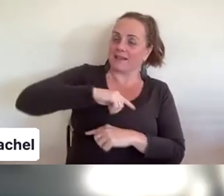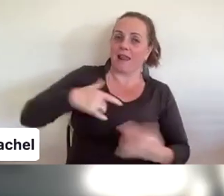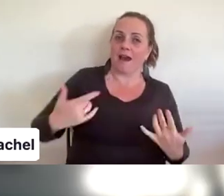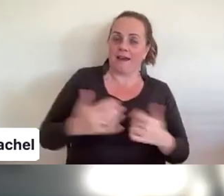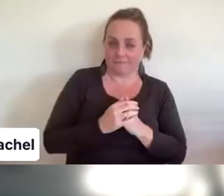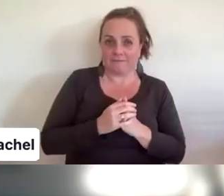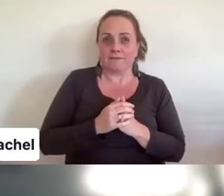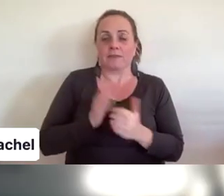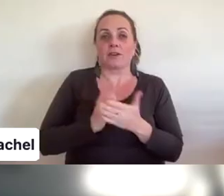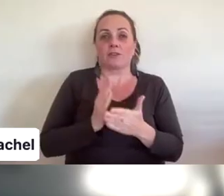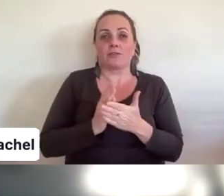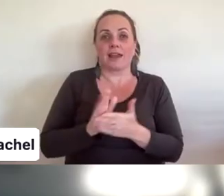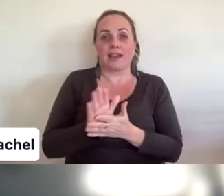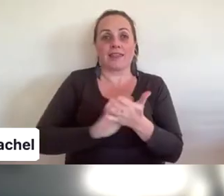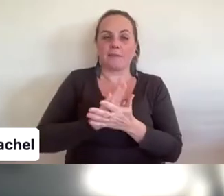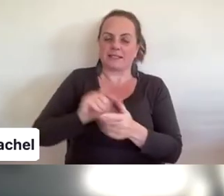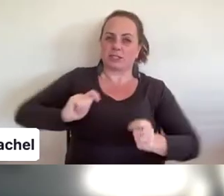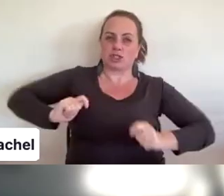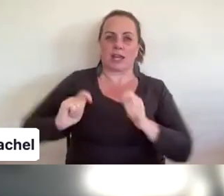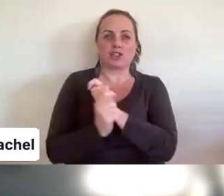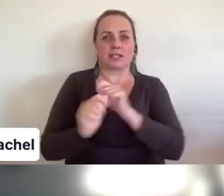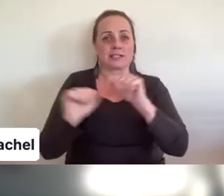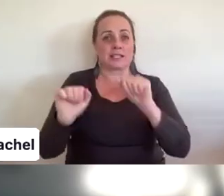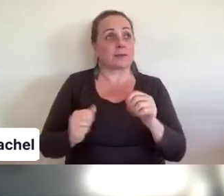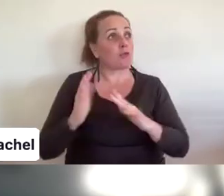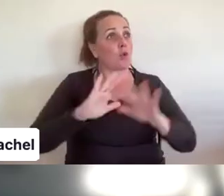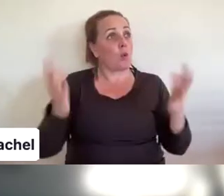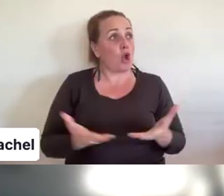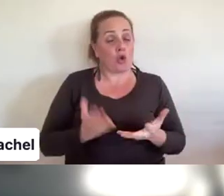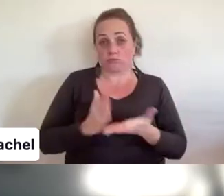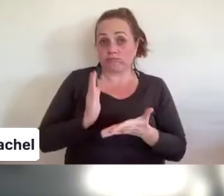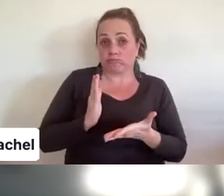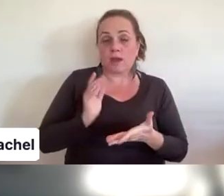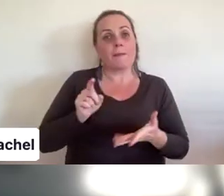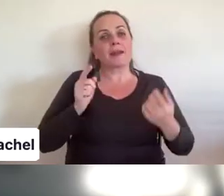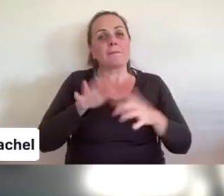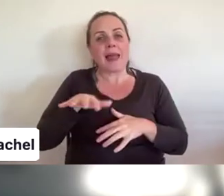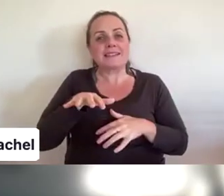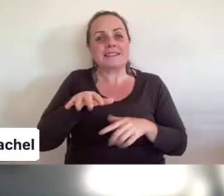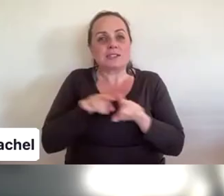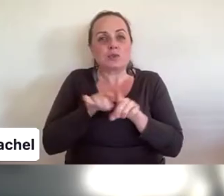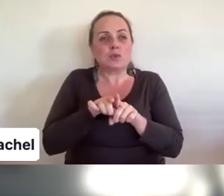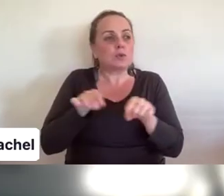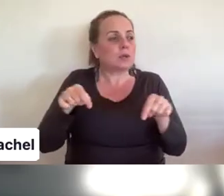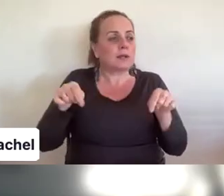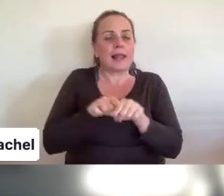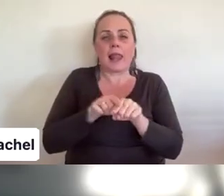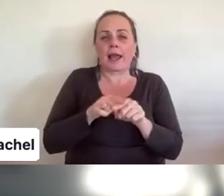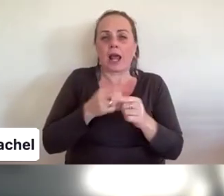revitalising democracy around the world. But in these places too, so many forms of exclusion need